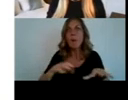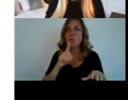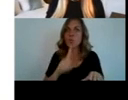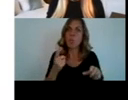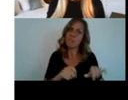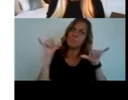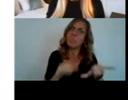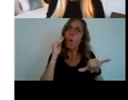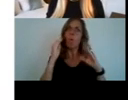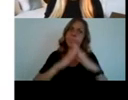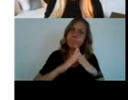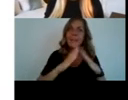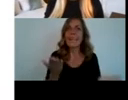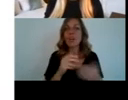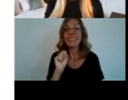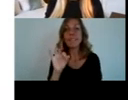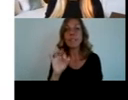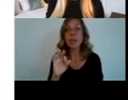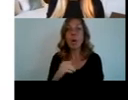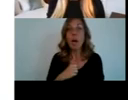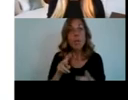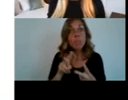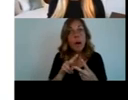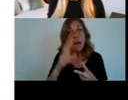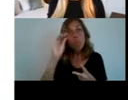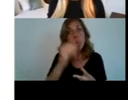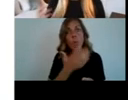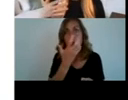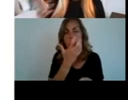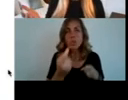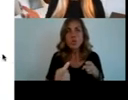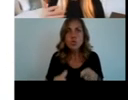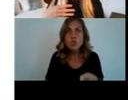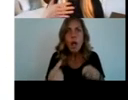down here? San Francisco, my boys were really struggling with watching our neighbors walk